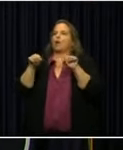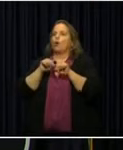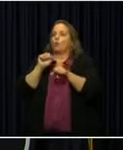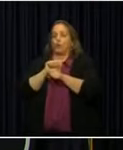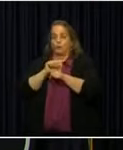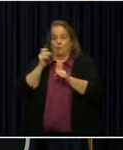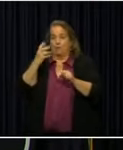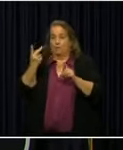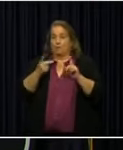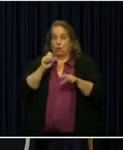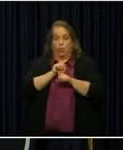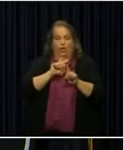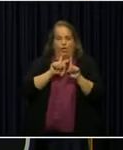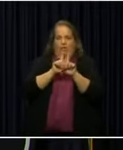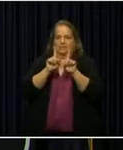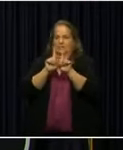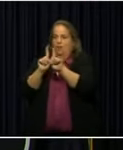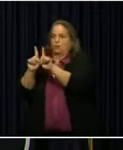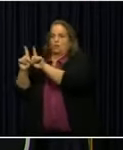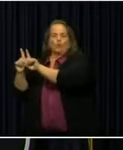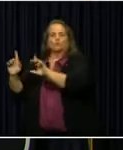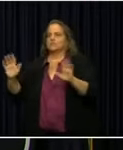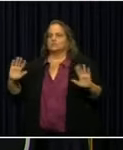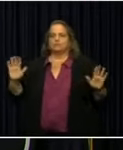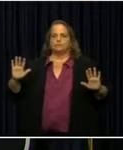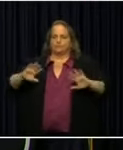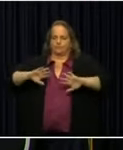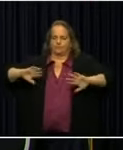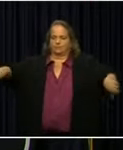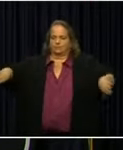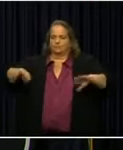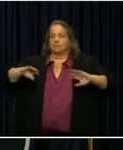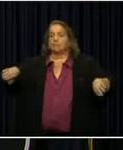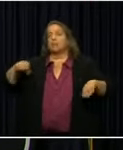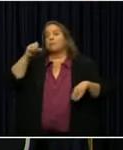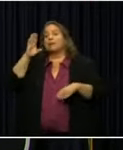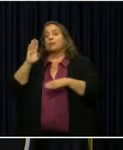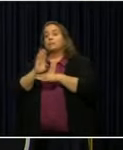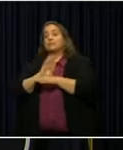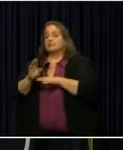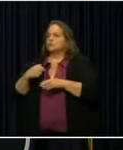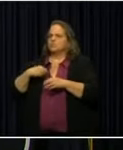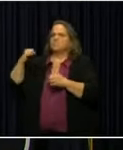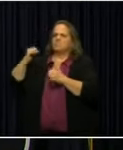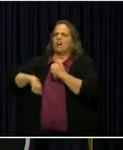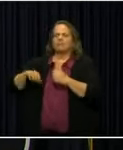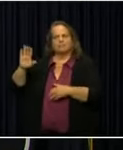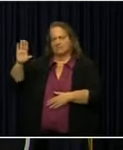BE UNITED A AMERICANS. WE DON'T DISAGREE WITH JUST ABOUT ANYTHING IN HERE. IT'S A GOOD PUBLIC HEALTH